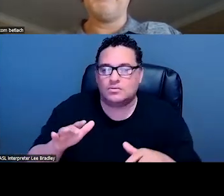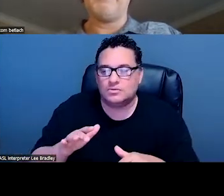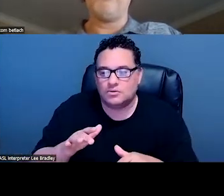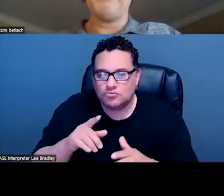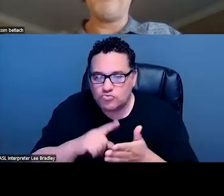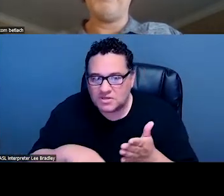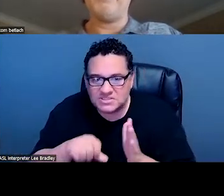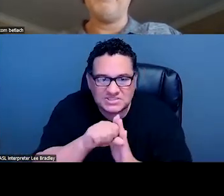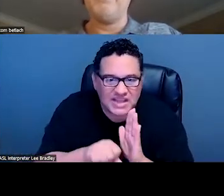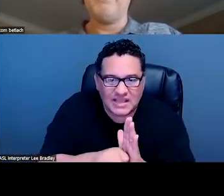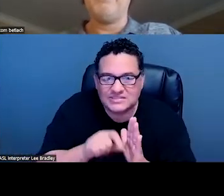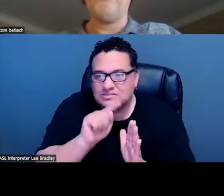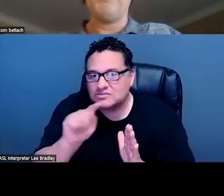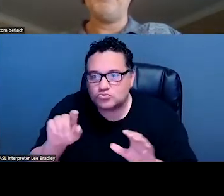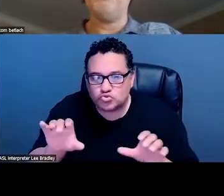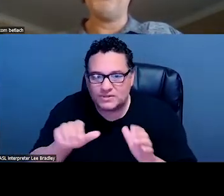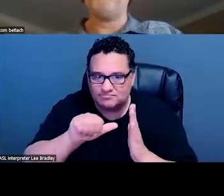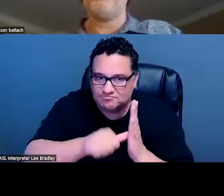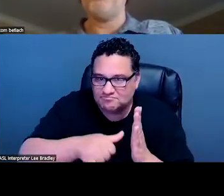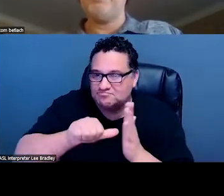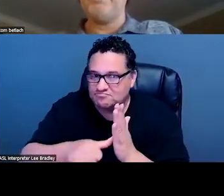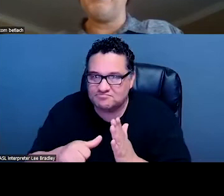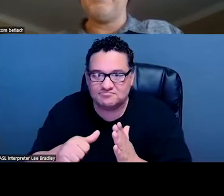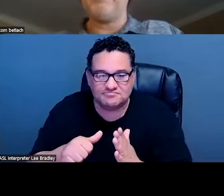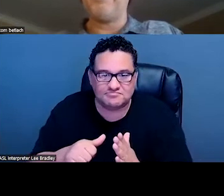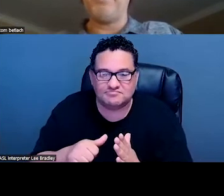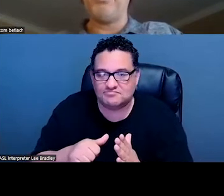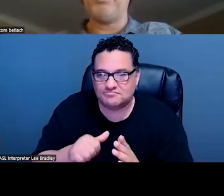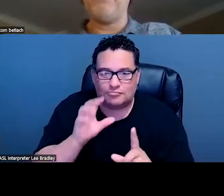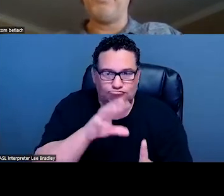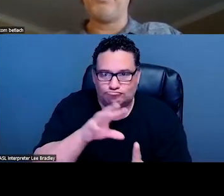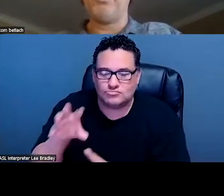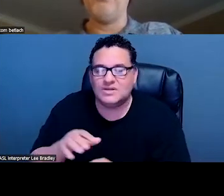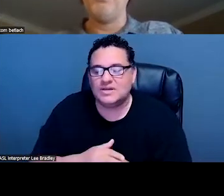AT WHAT IS HAPPENING. AND, WITHIN INDIVIDUAL COMMUNITIES. AND ANTICIPATION OF THIS SO,